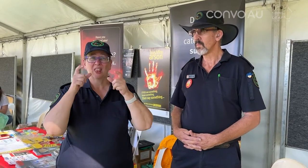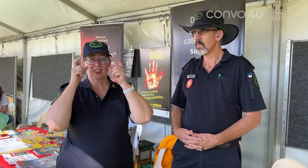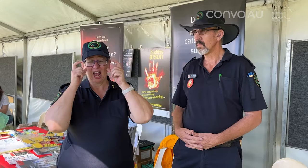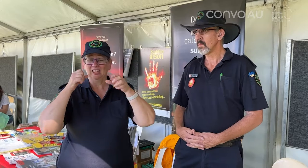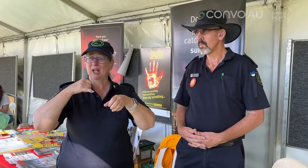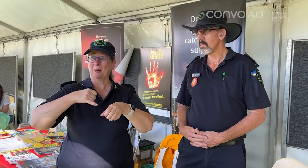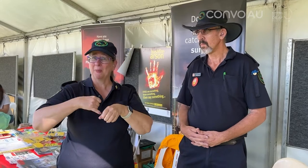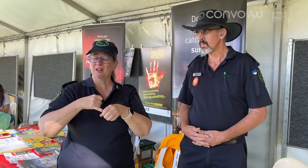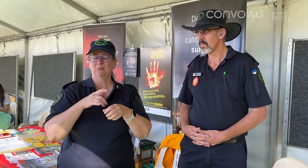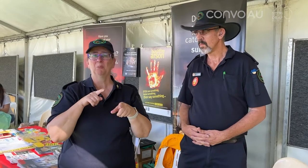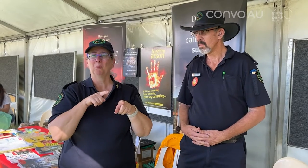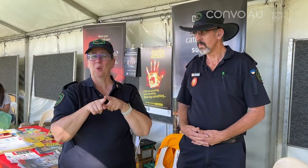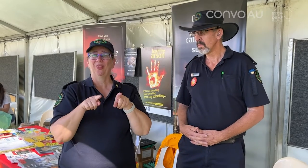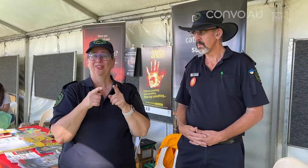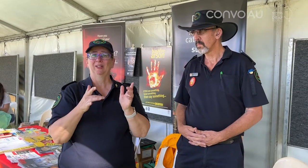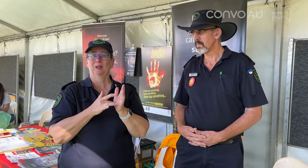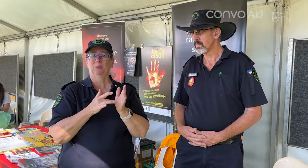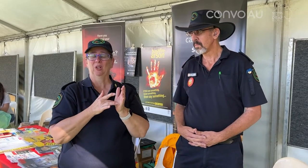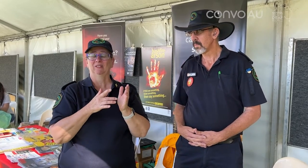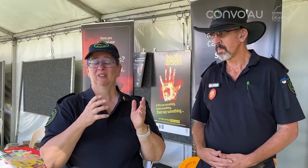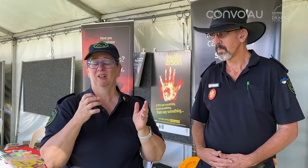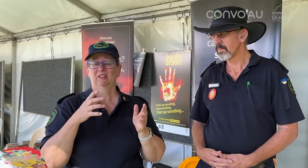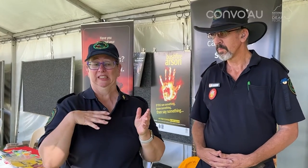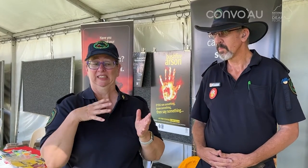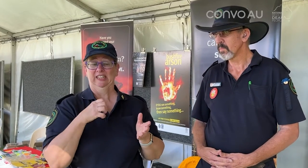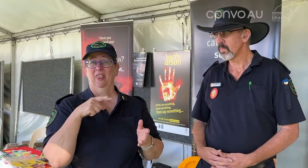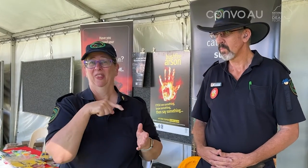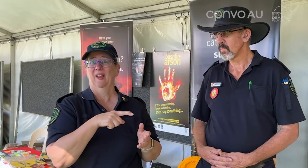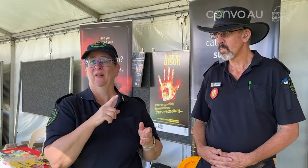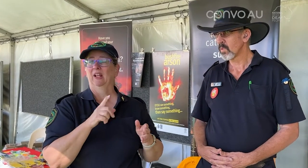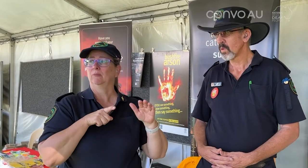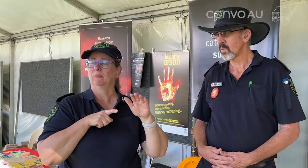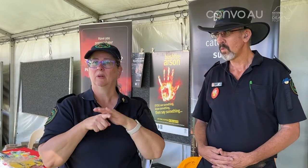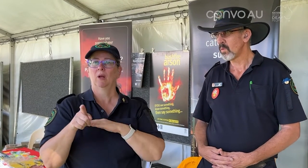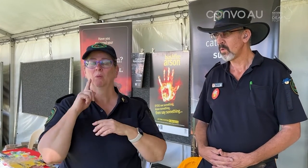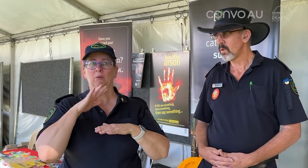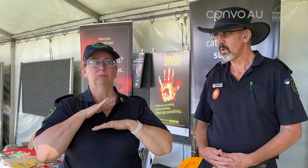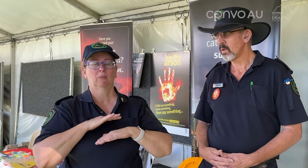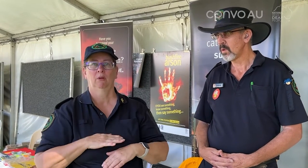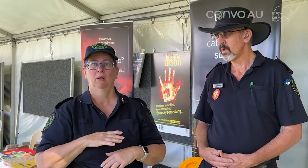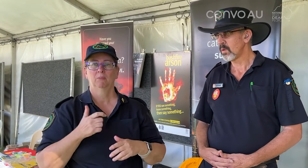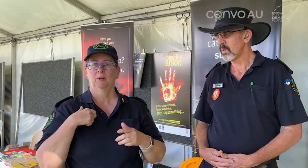eyeglasses, and medicine can be easily taken with them when they evacuate,